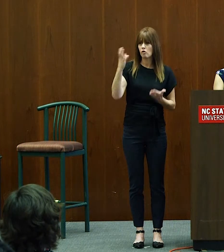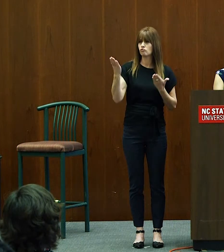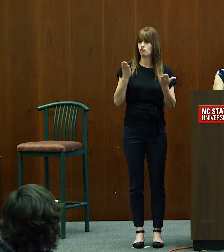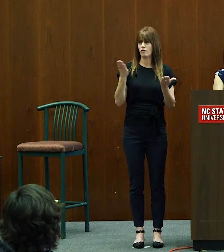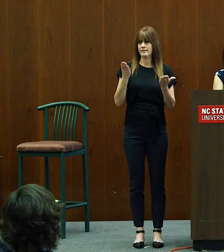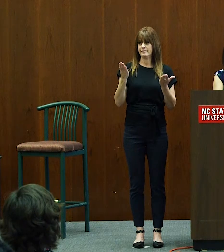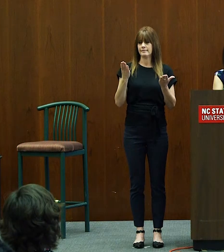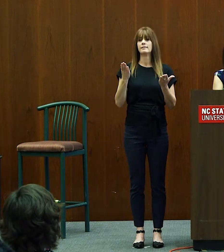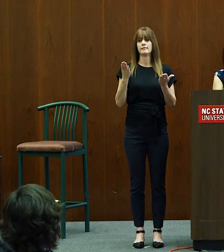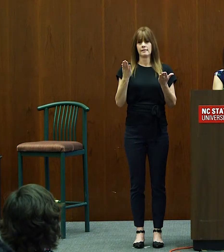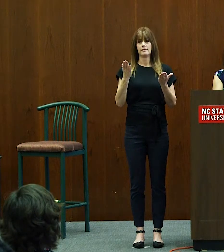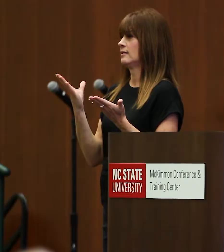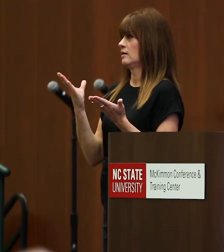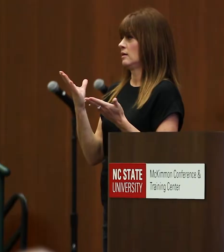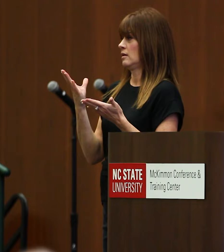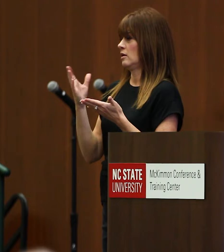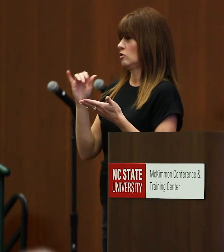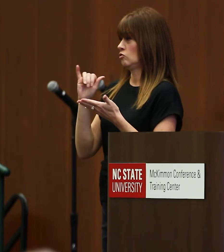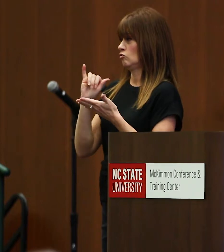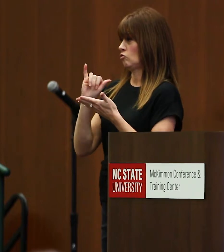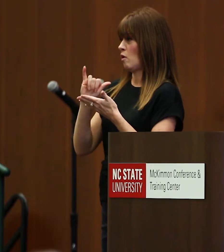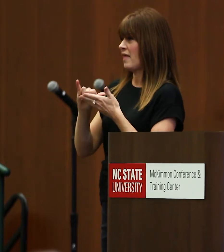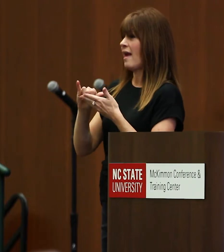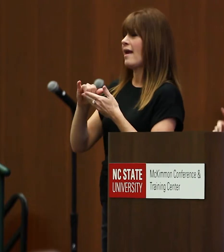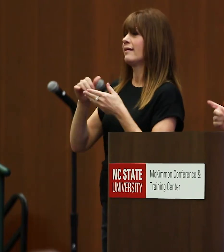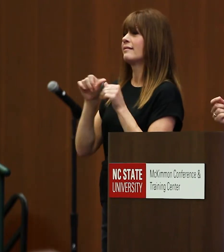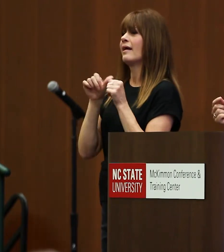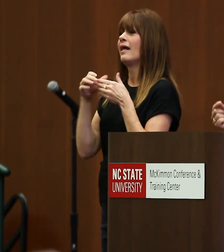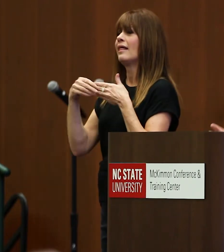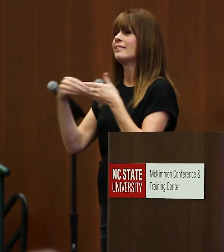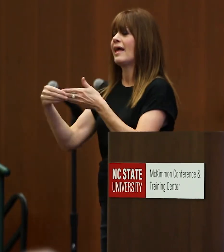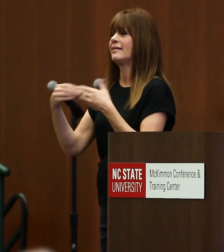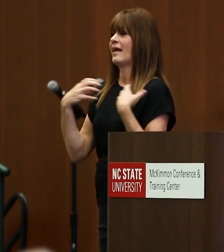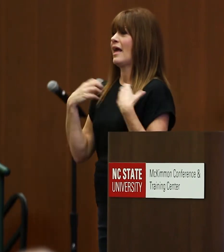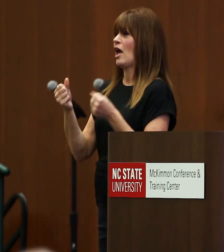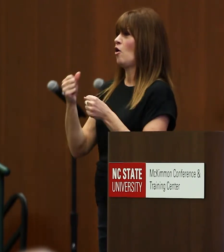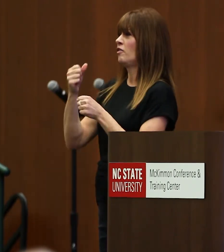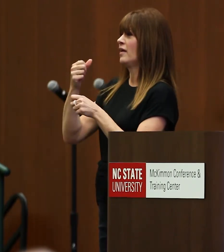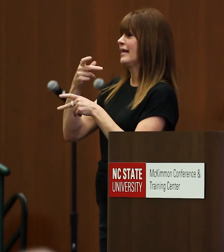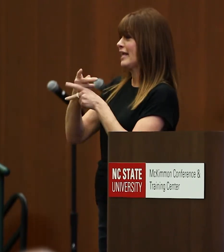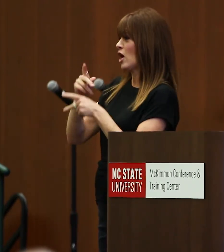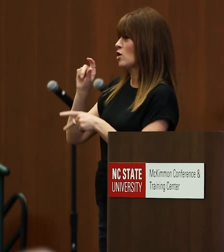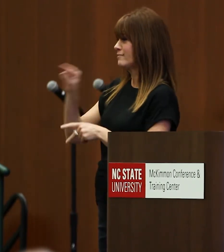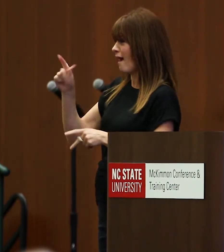the turnaround of healthcare.gov (remember that little crisis thing), so